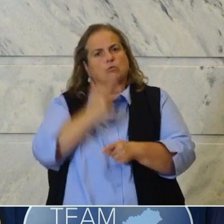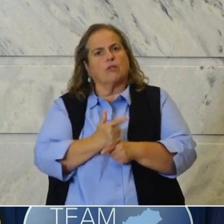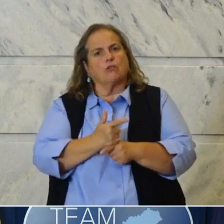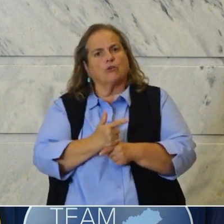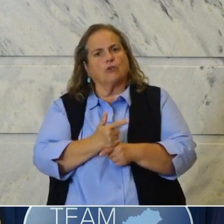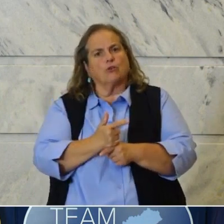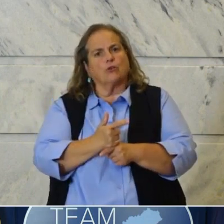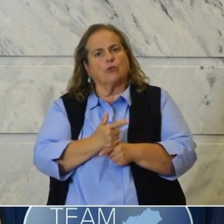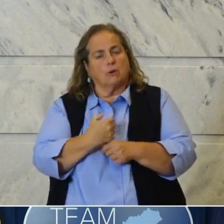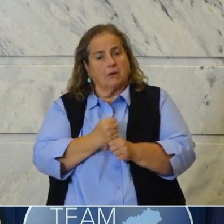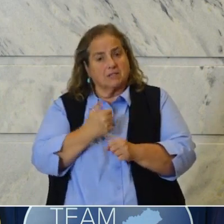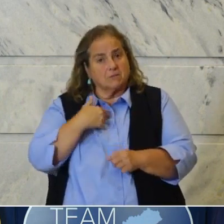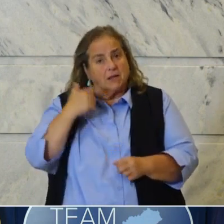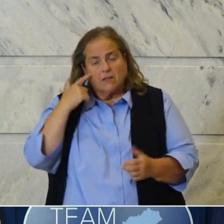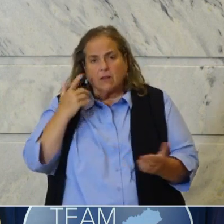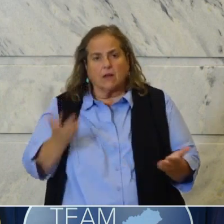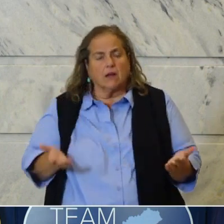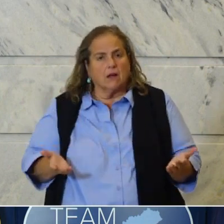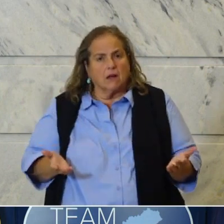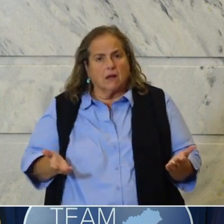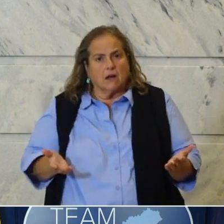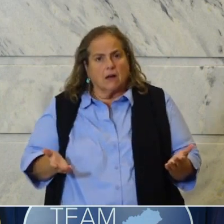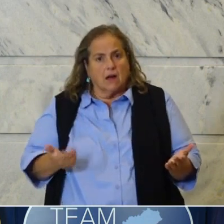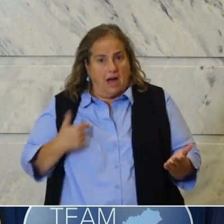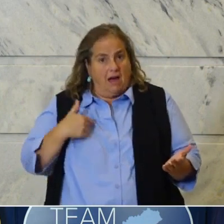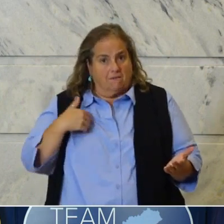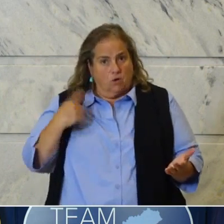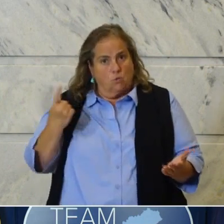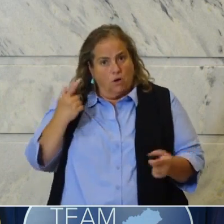That makes me think about I have one brother. What was your last text? Be